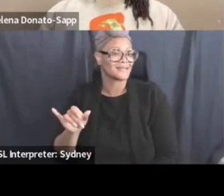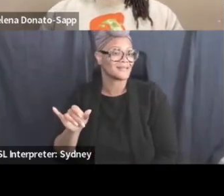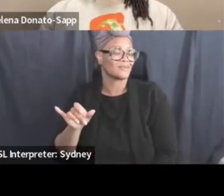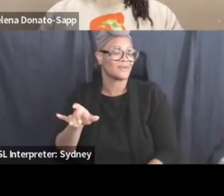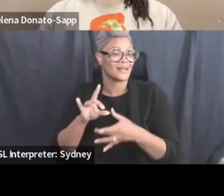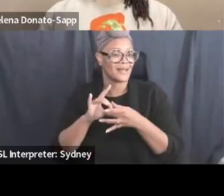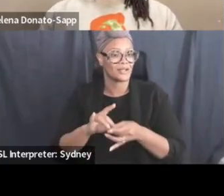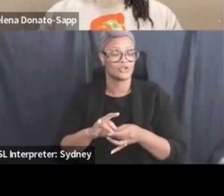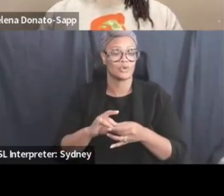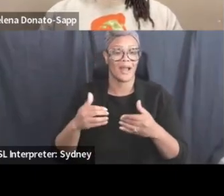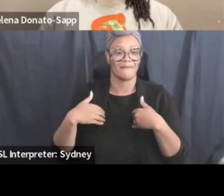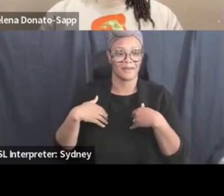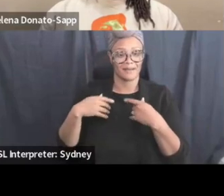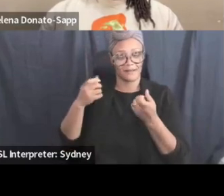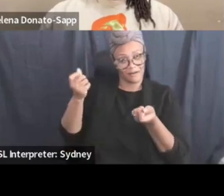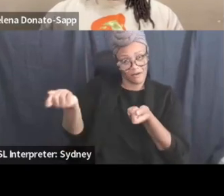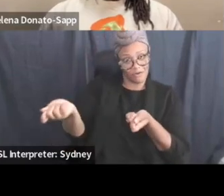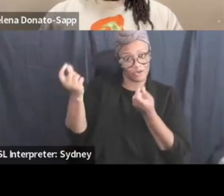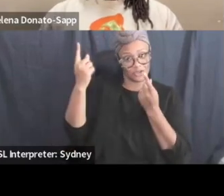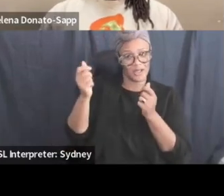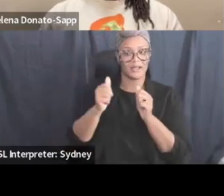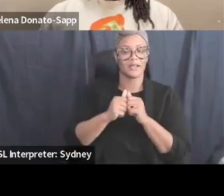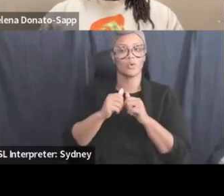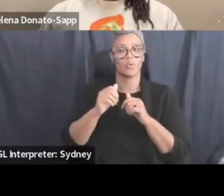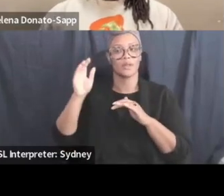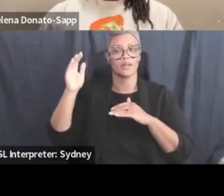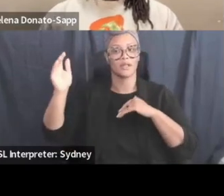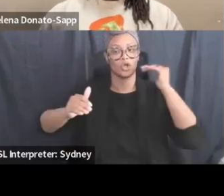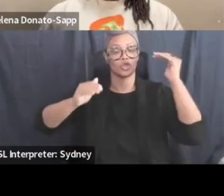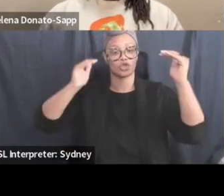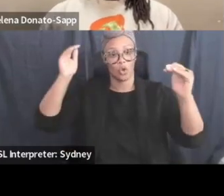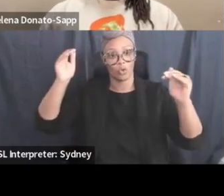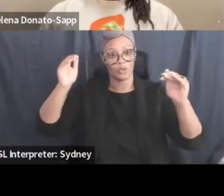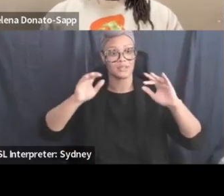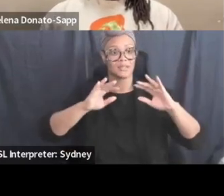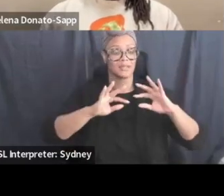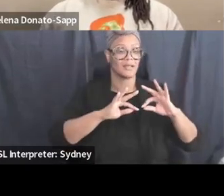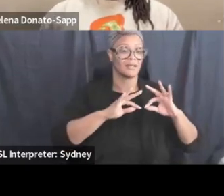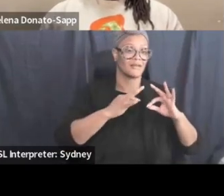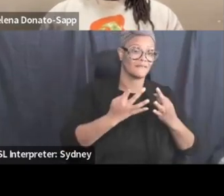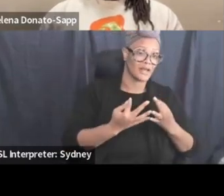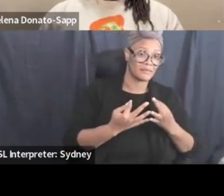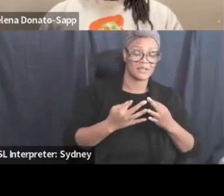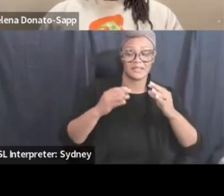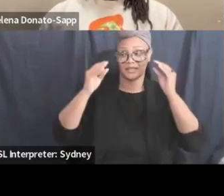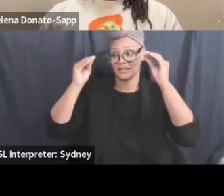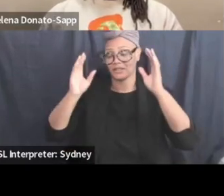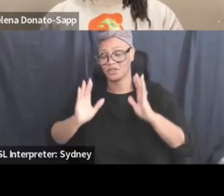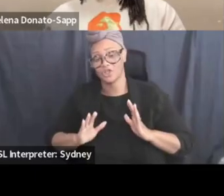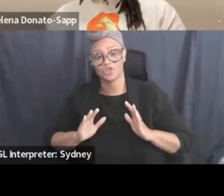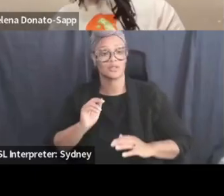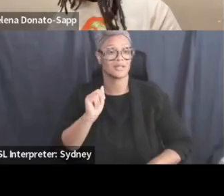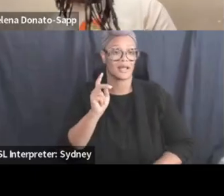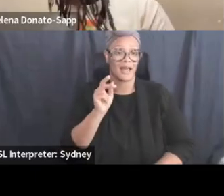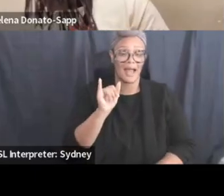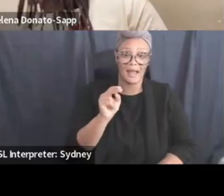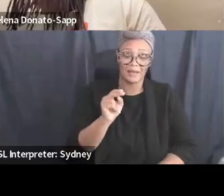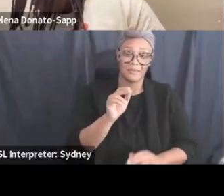the adults with the families and with the teachers and with administration. And so I'm gonna uplift a